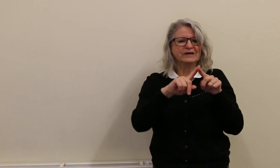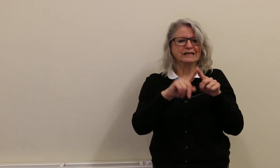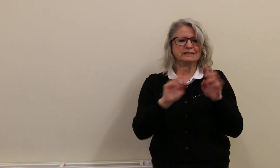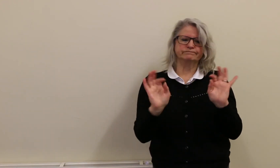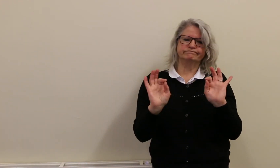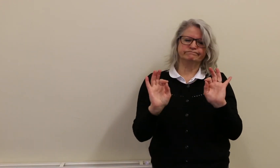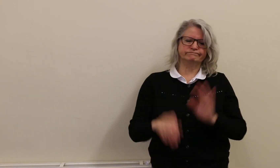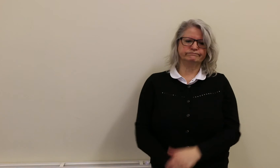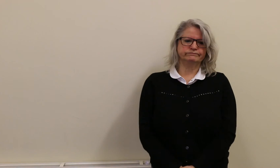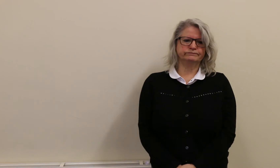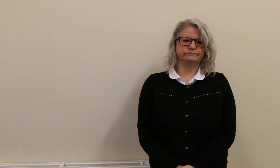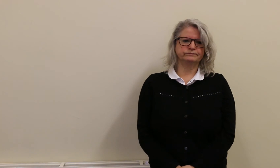And there's no membership fee.